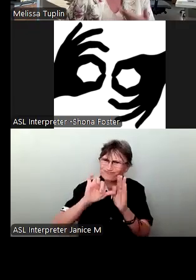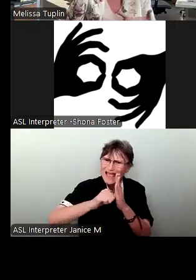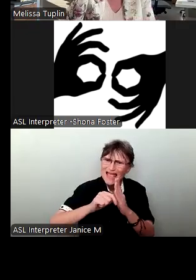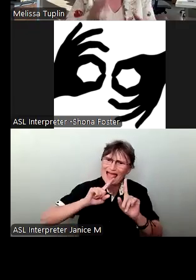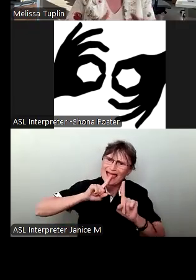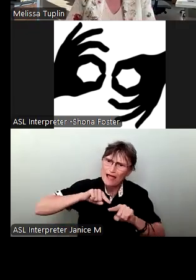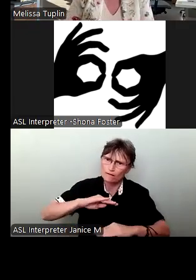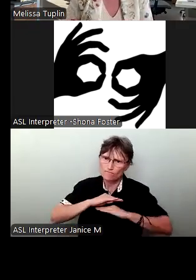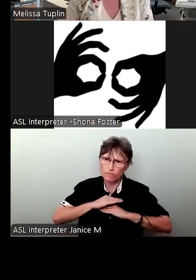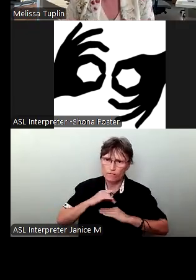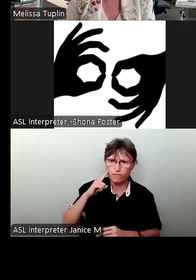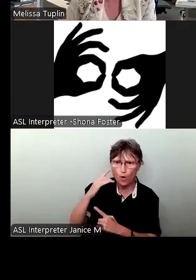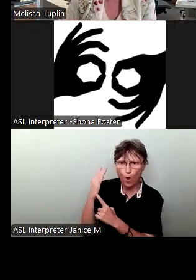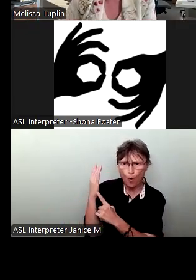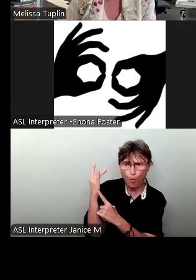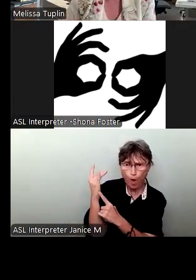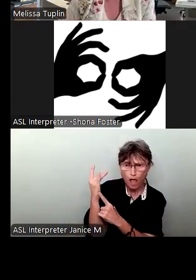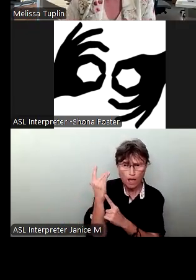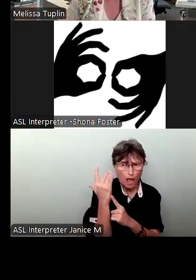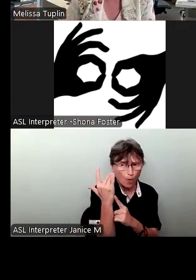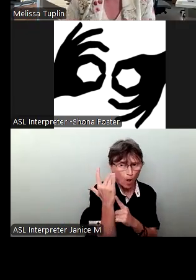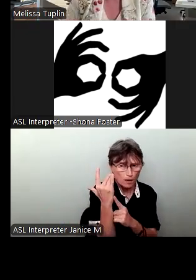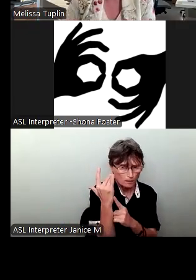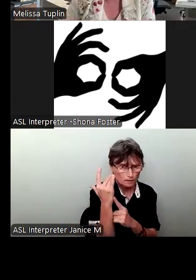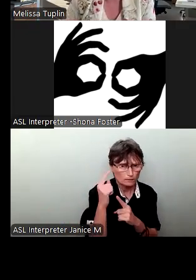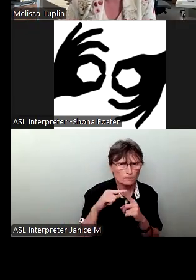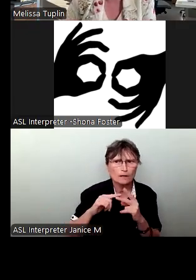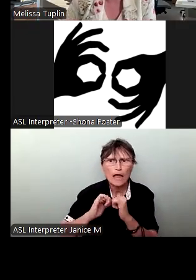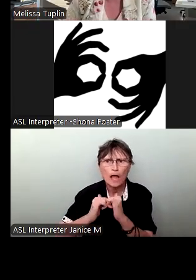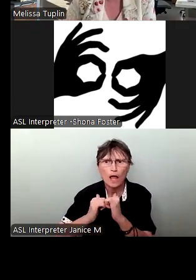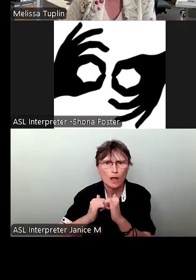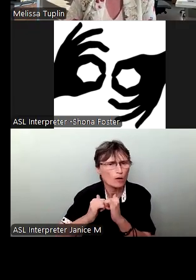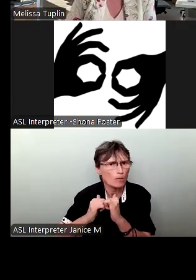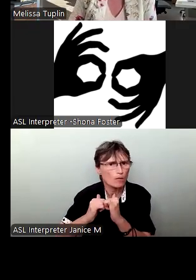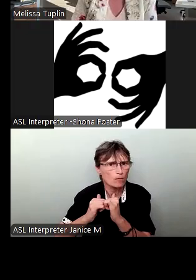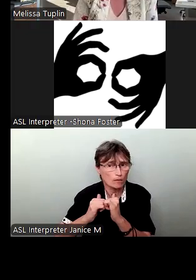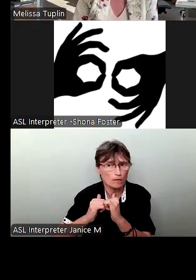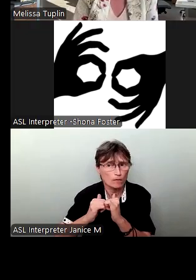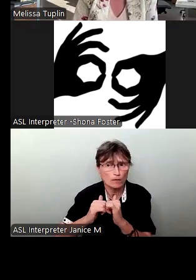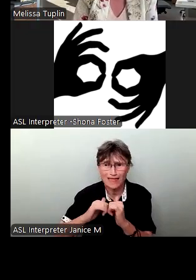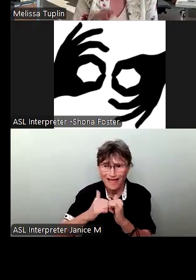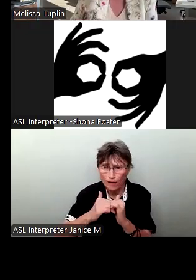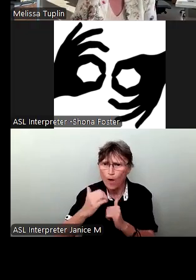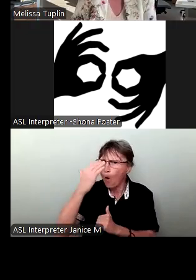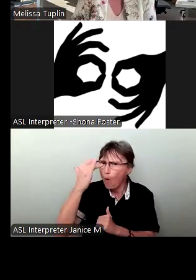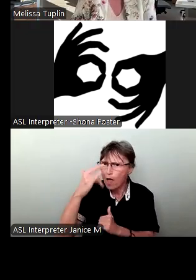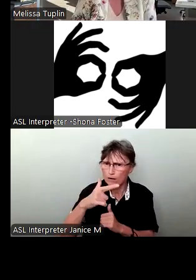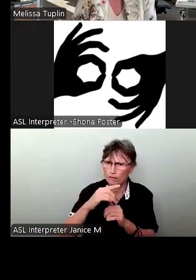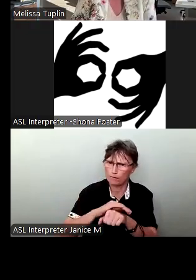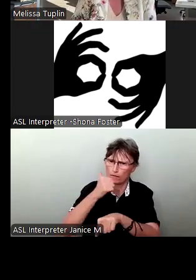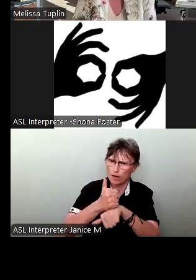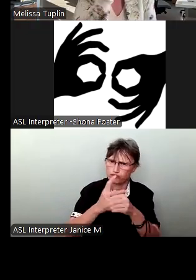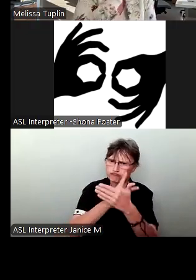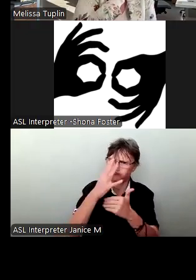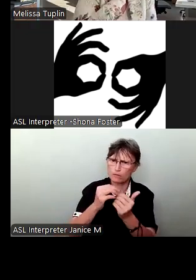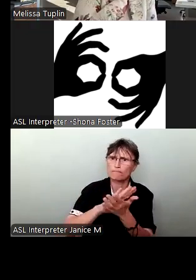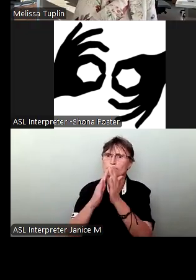what is the experience of belonging that you create through programming in your community?